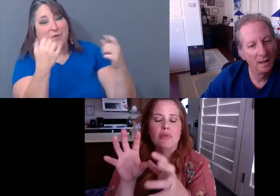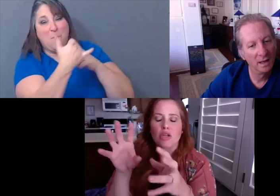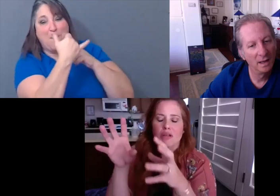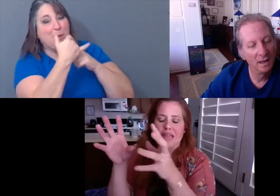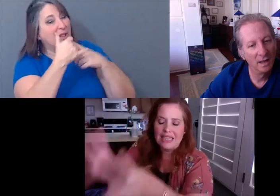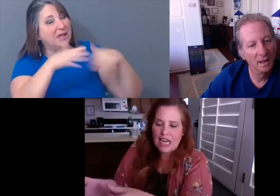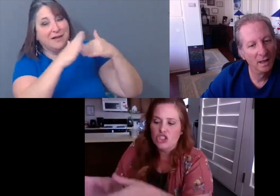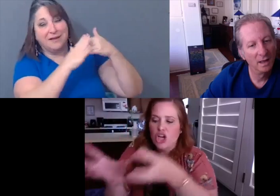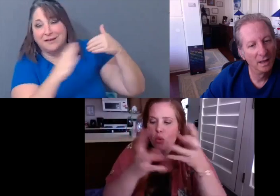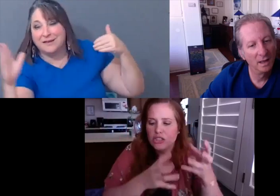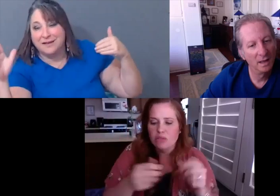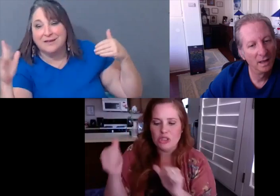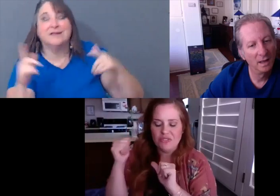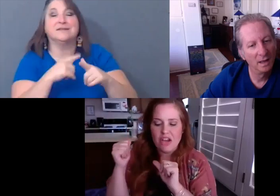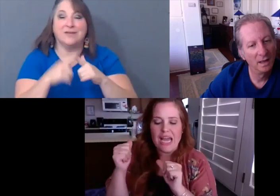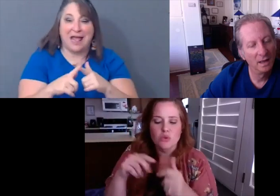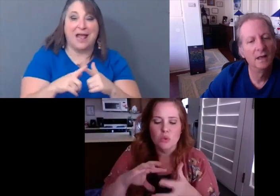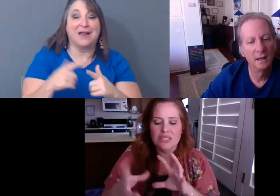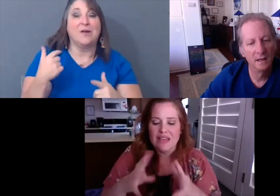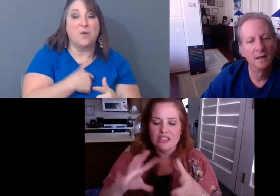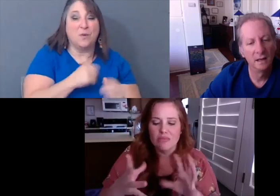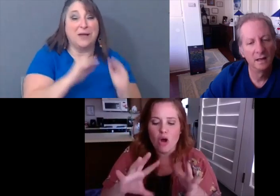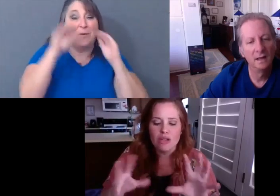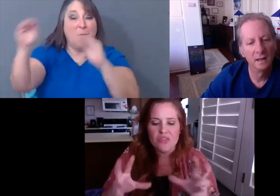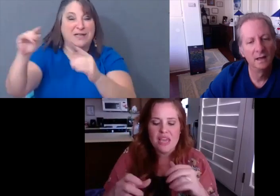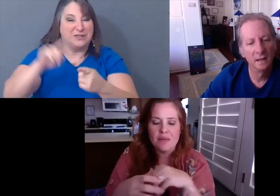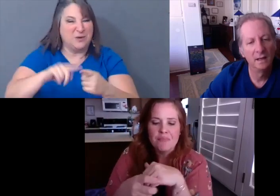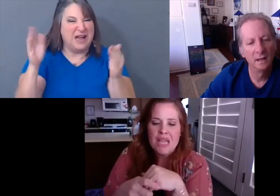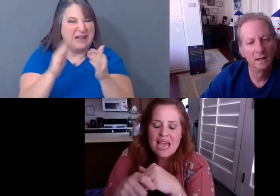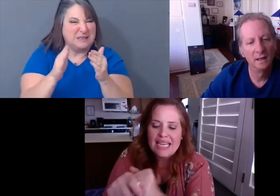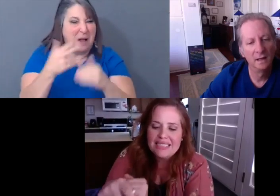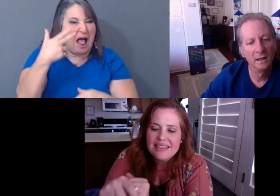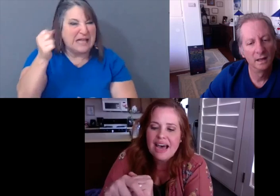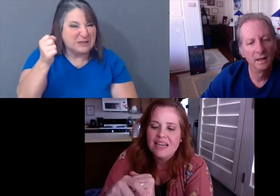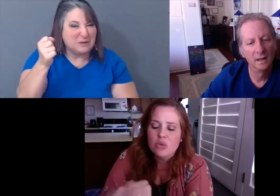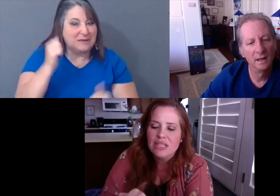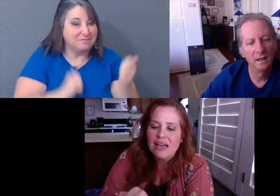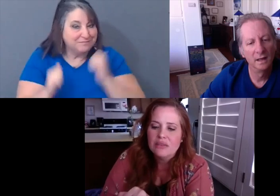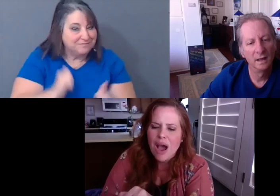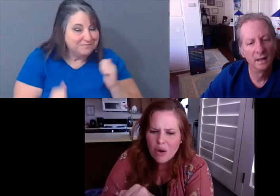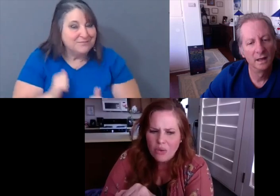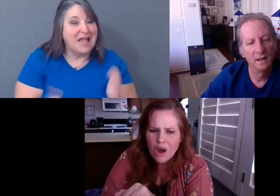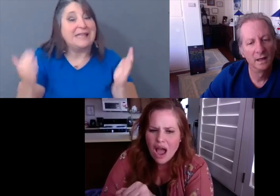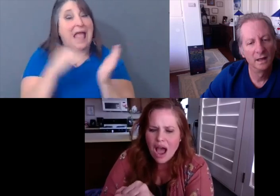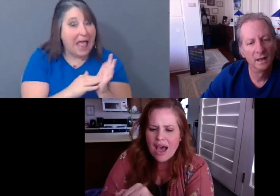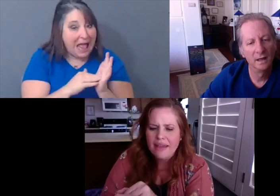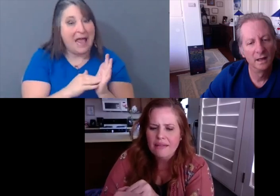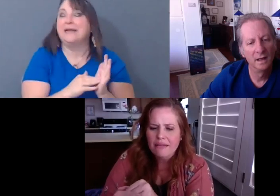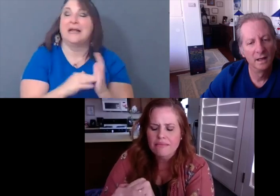the Hellen Keller show went to high school and did like a small little thing. And I did that and I realized, wow, I...